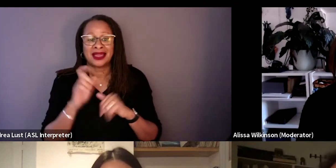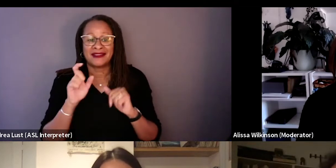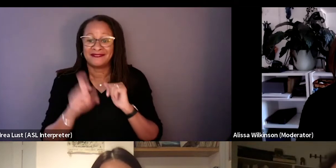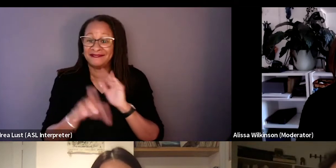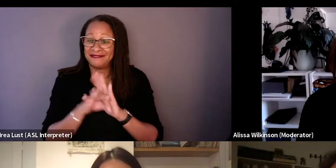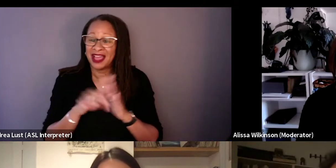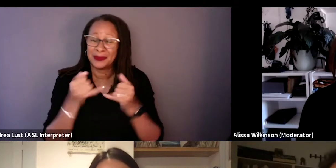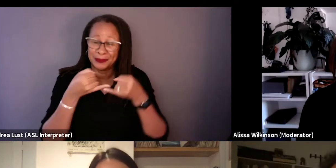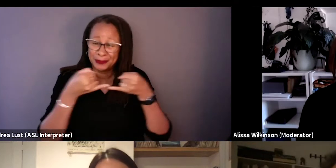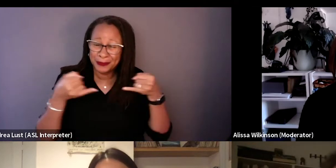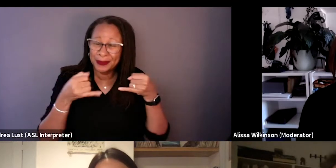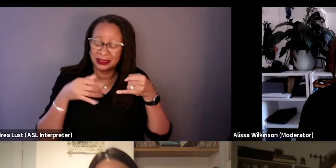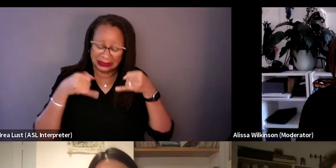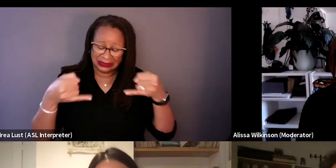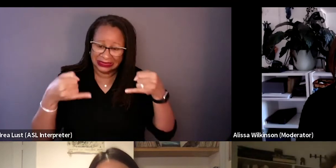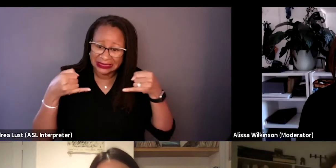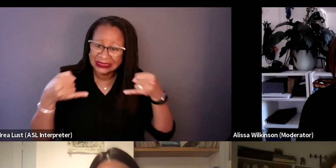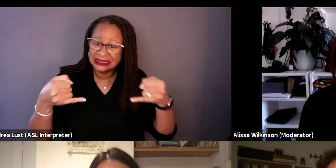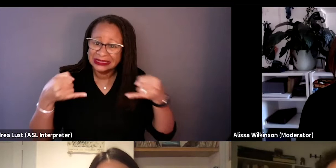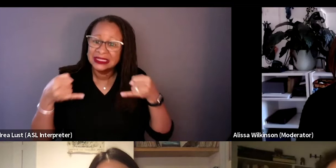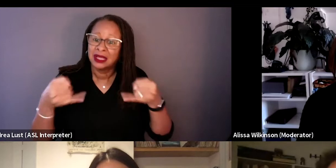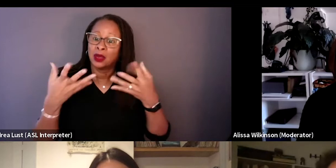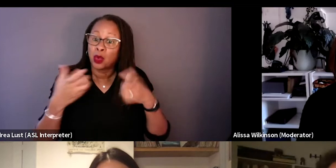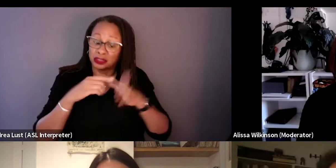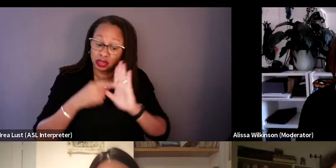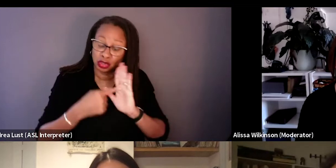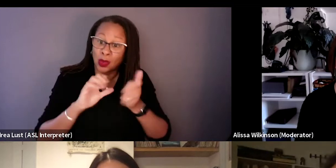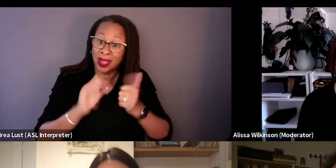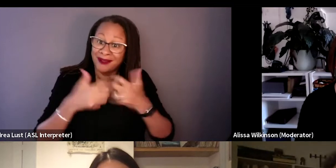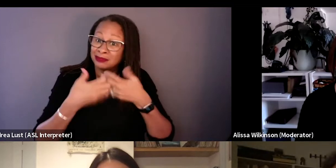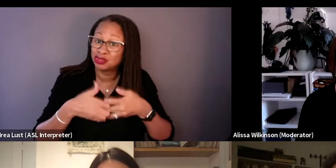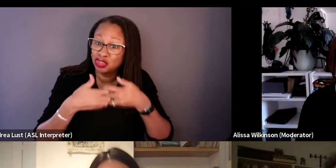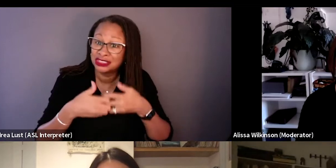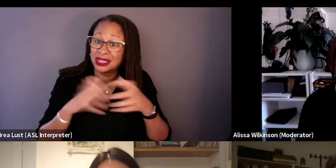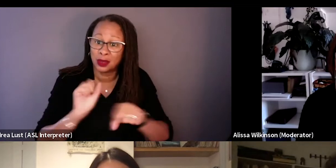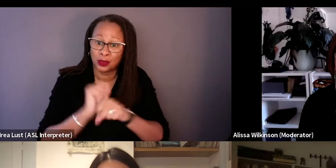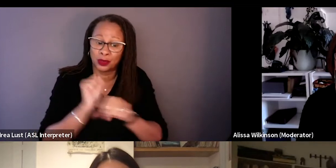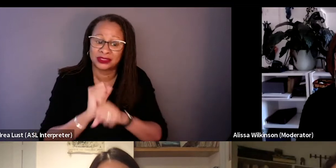to understand, hey, we want to show how the mechanism works. We are in the riots and the people